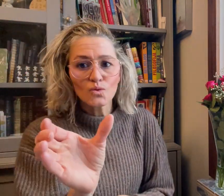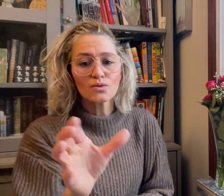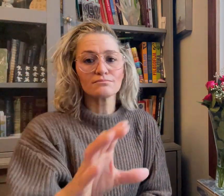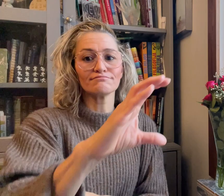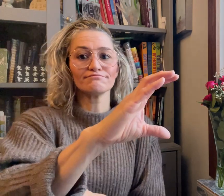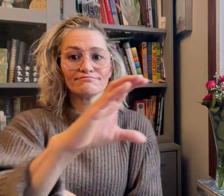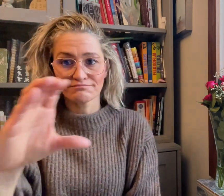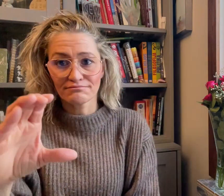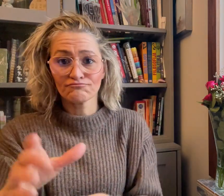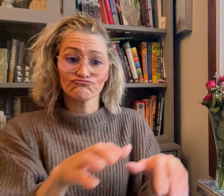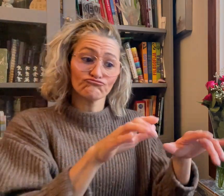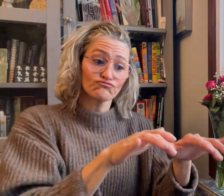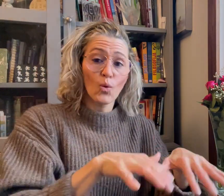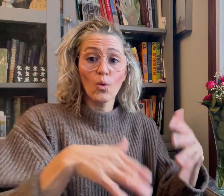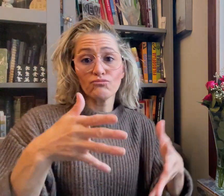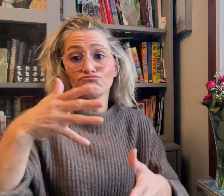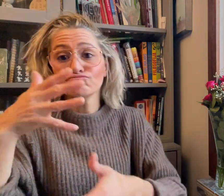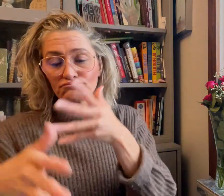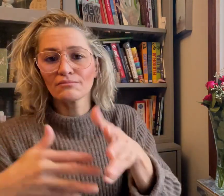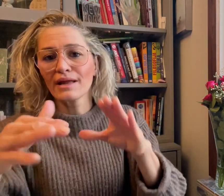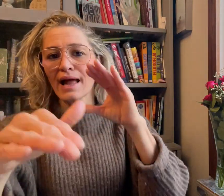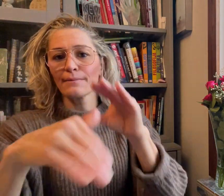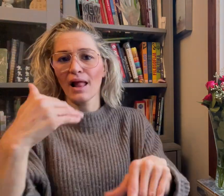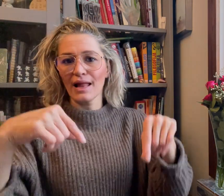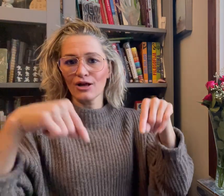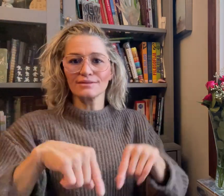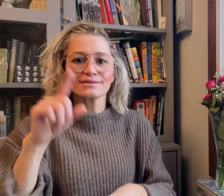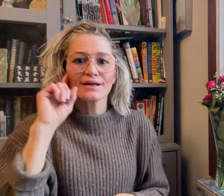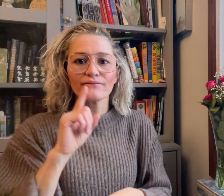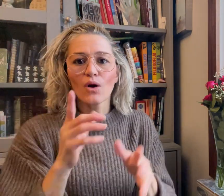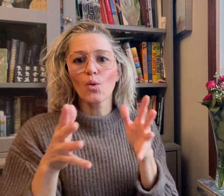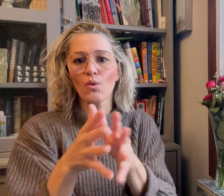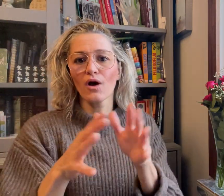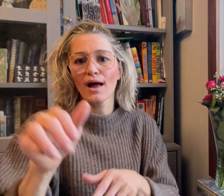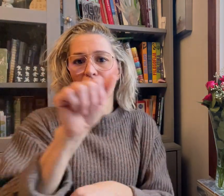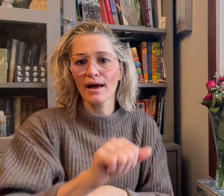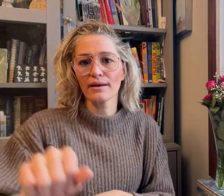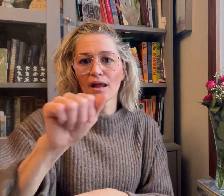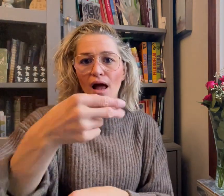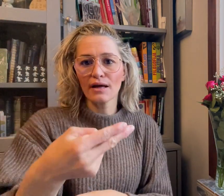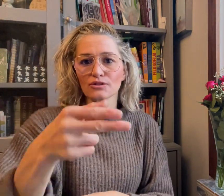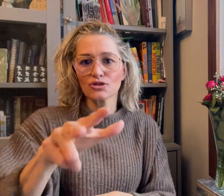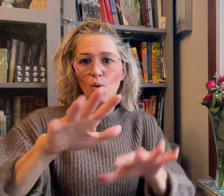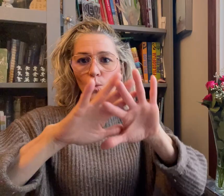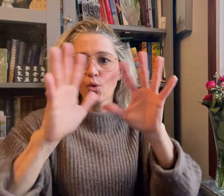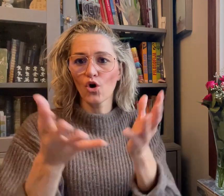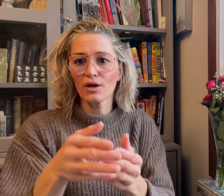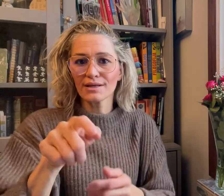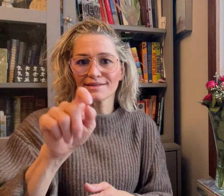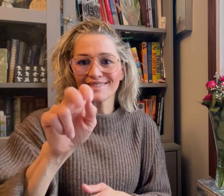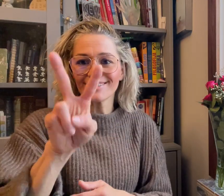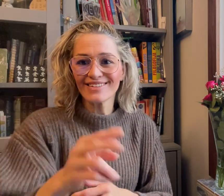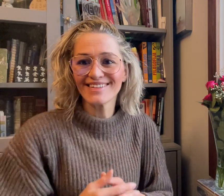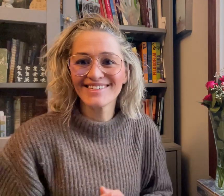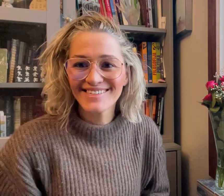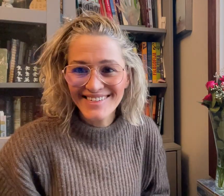in landscape format to deafwire@h3world.tv.